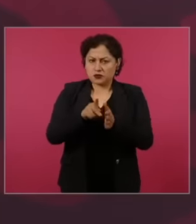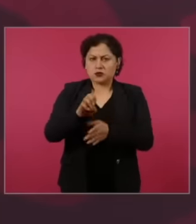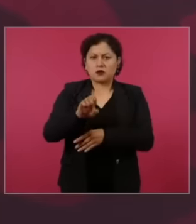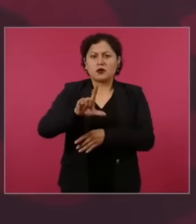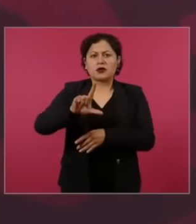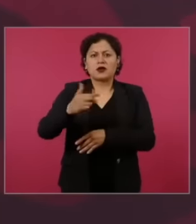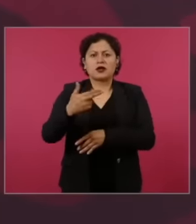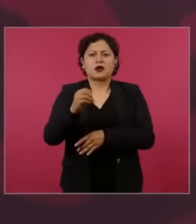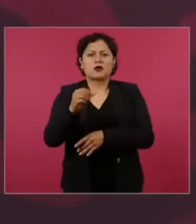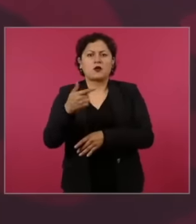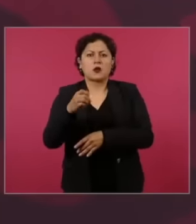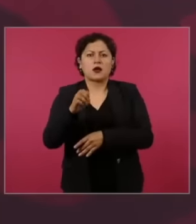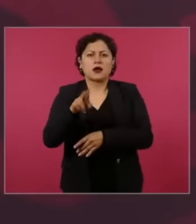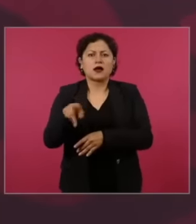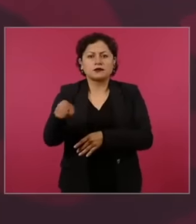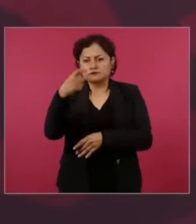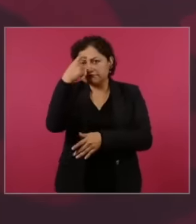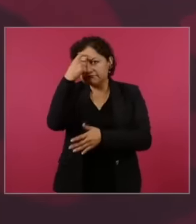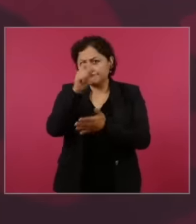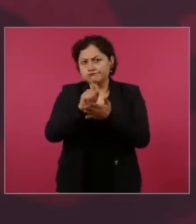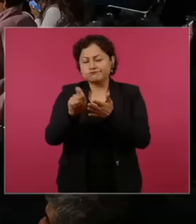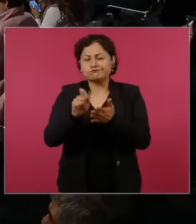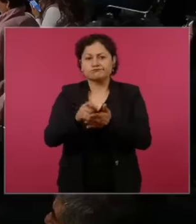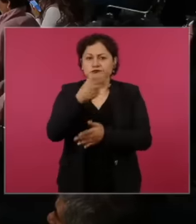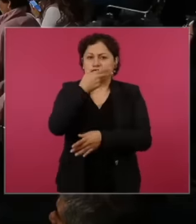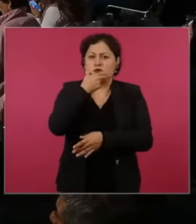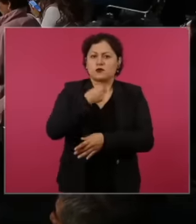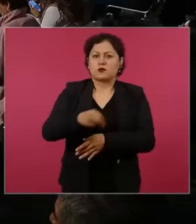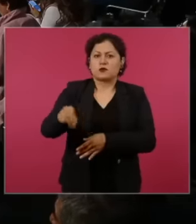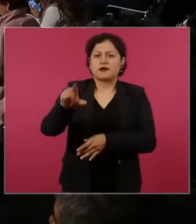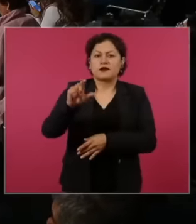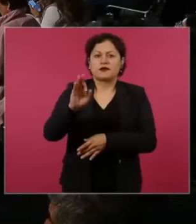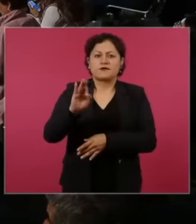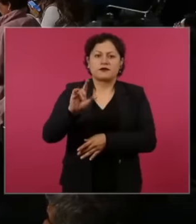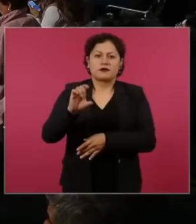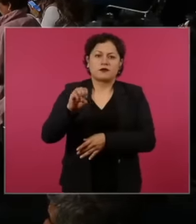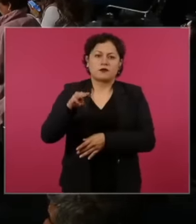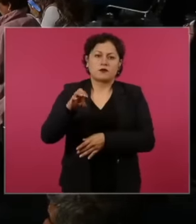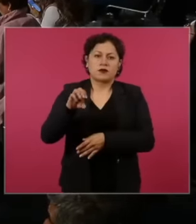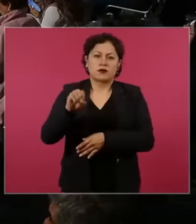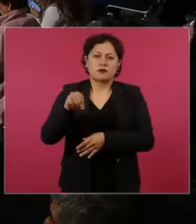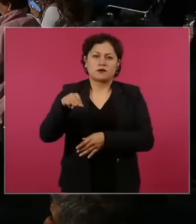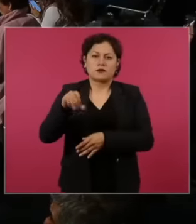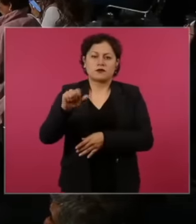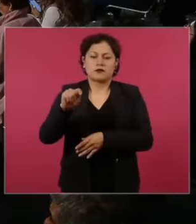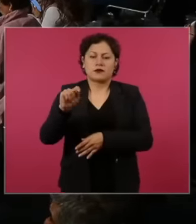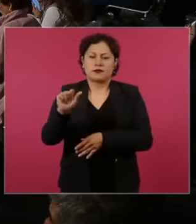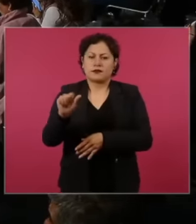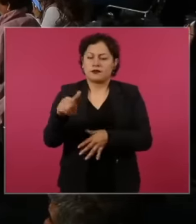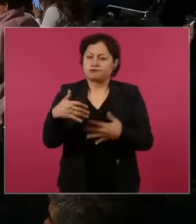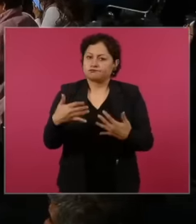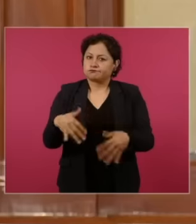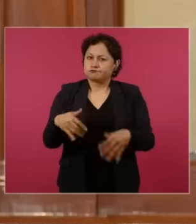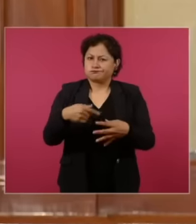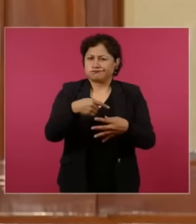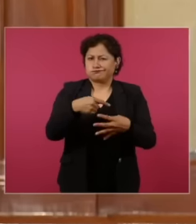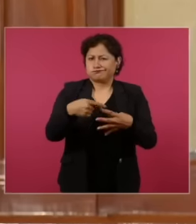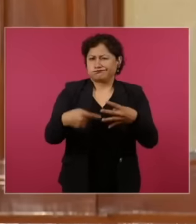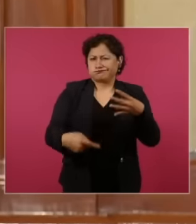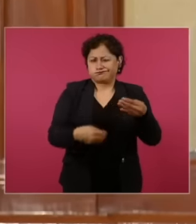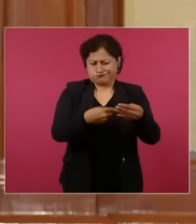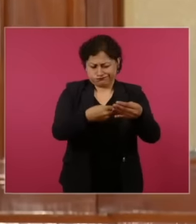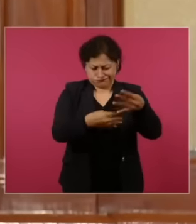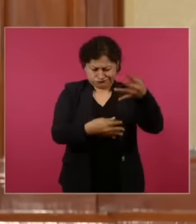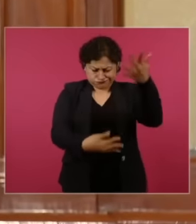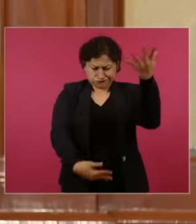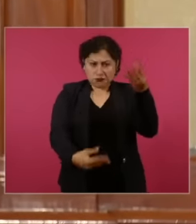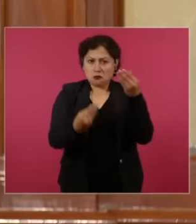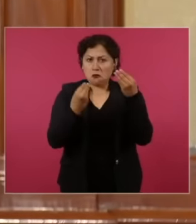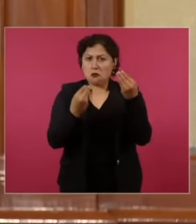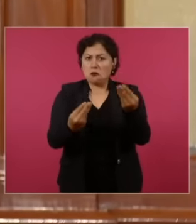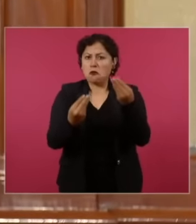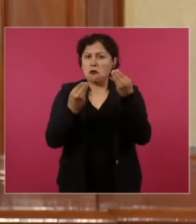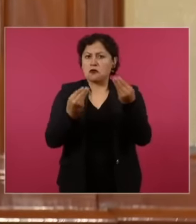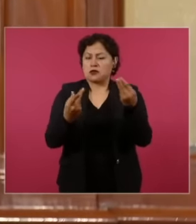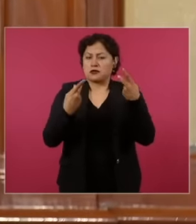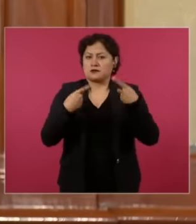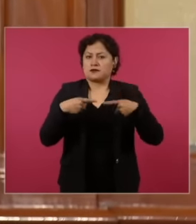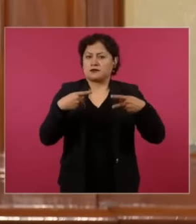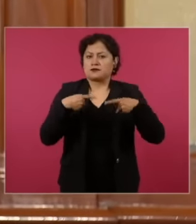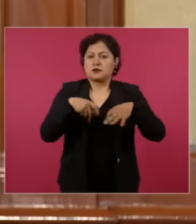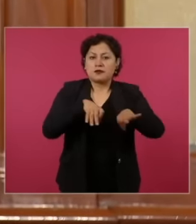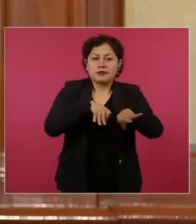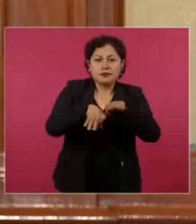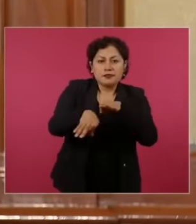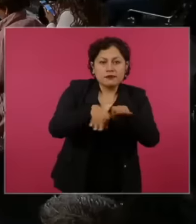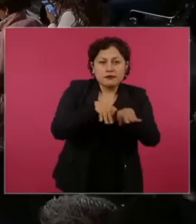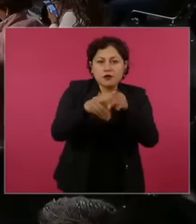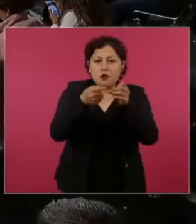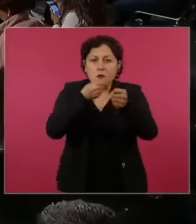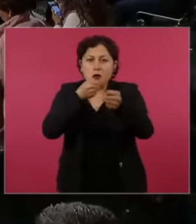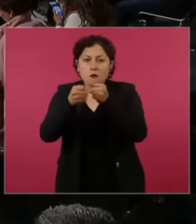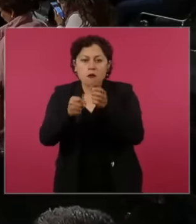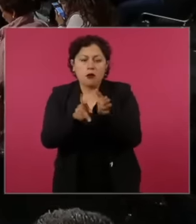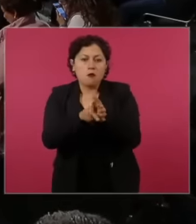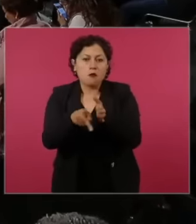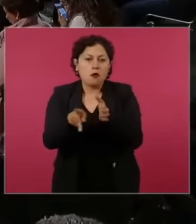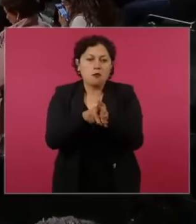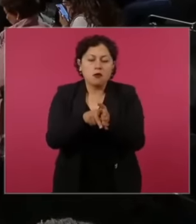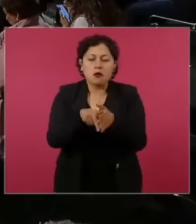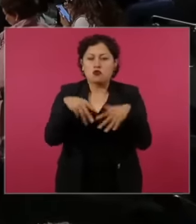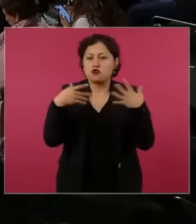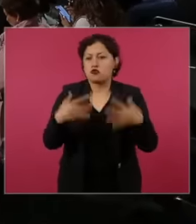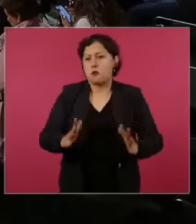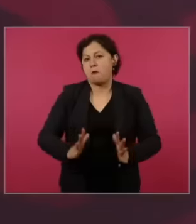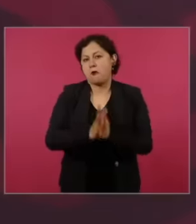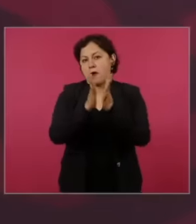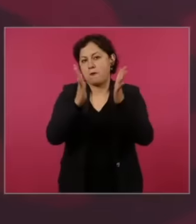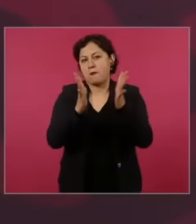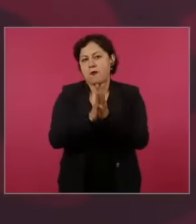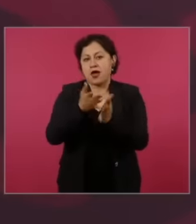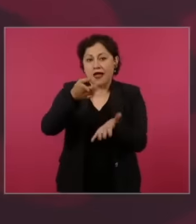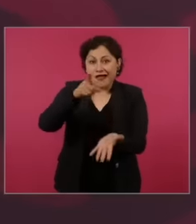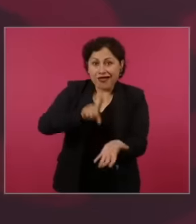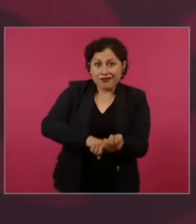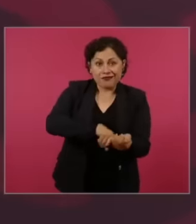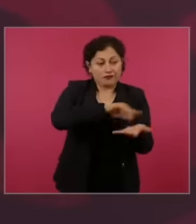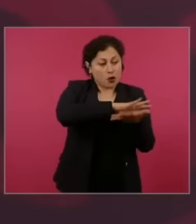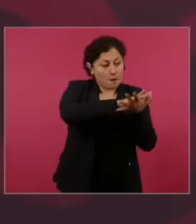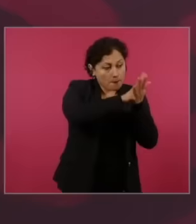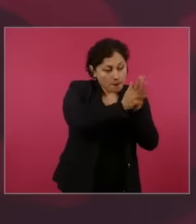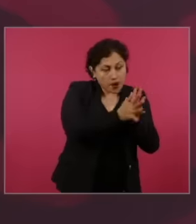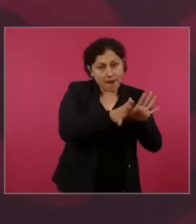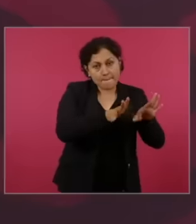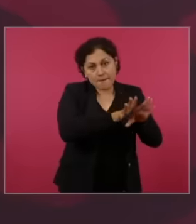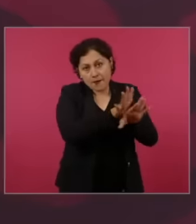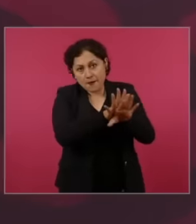Mata and many other journalists and How the Cananea strike is promoted